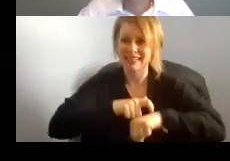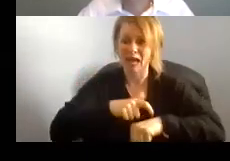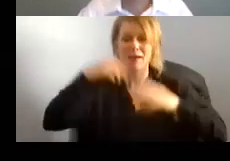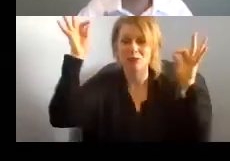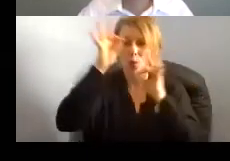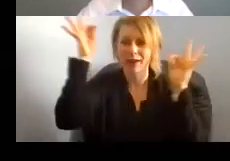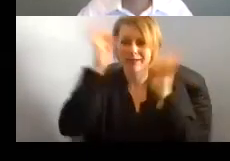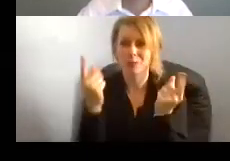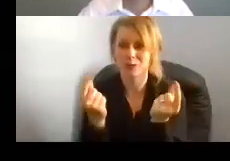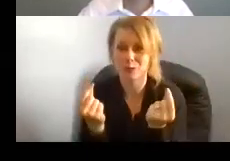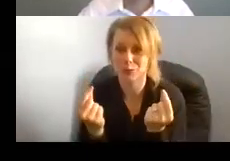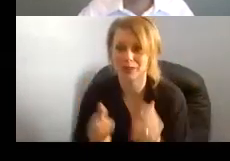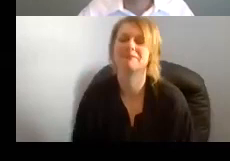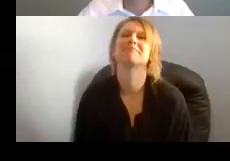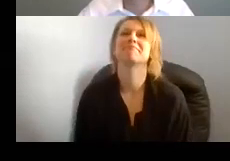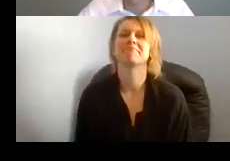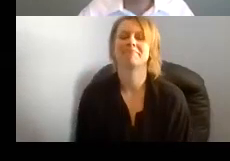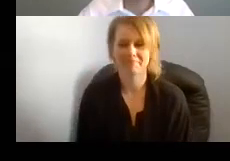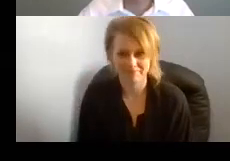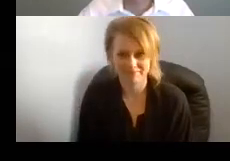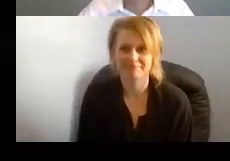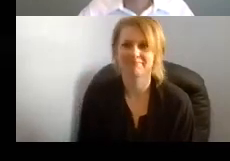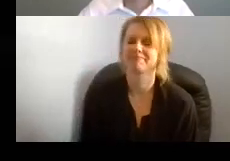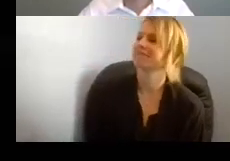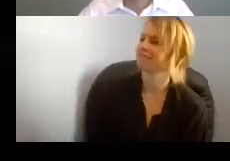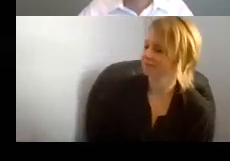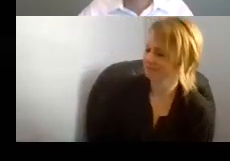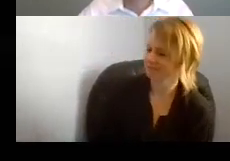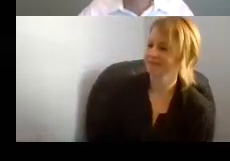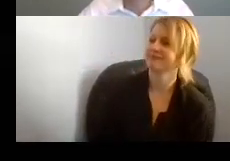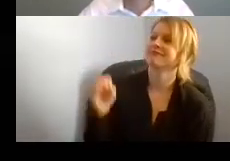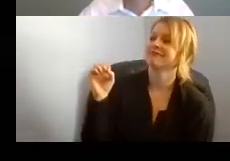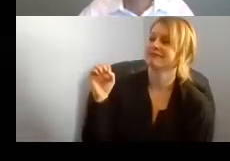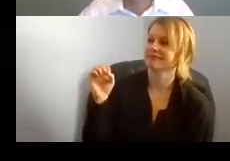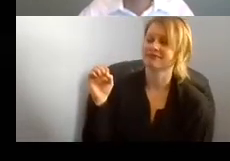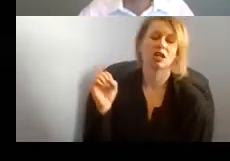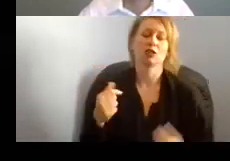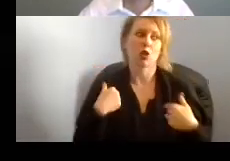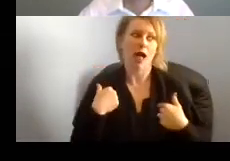So I just said that, and I’m going to take it back. Because if you can tell me what to do, then I will do it.